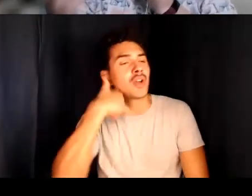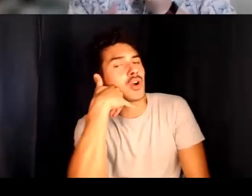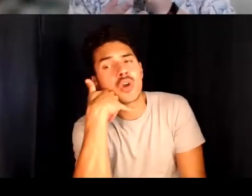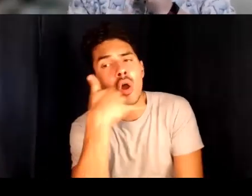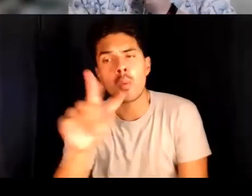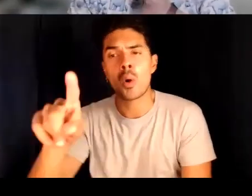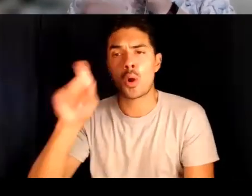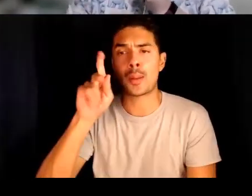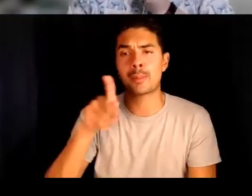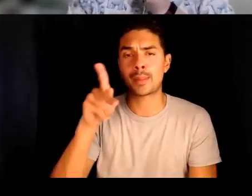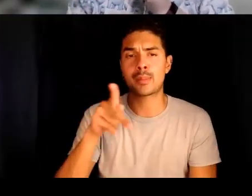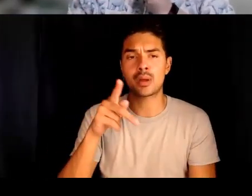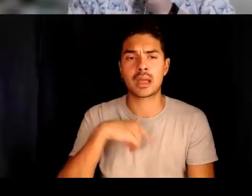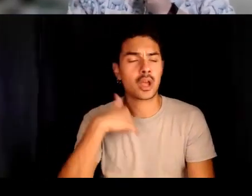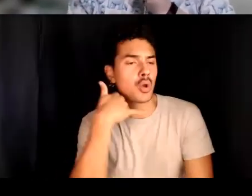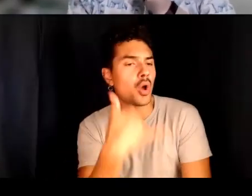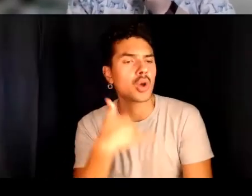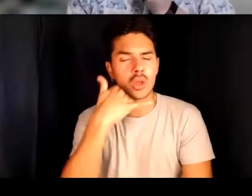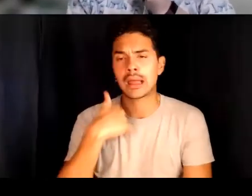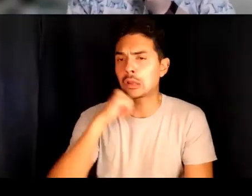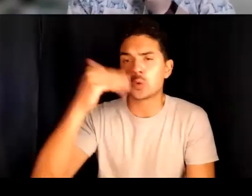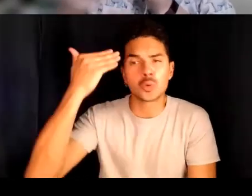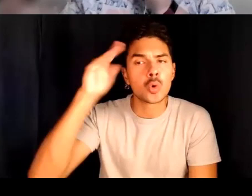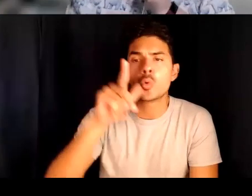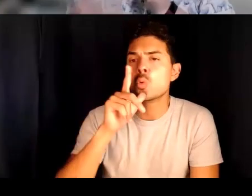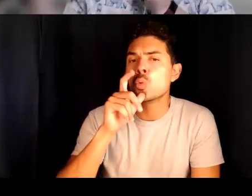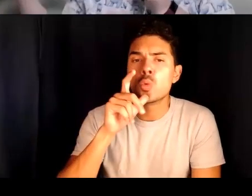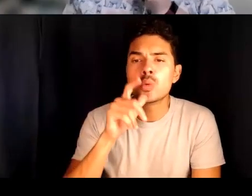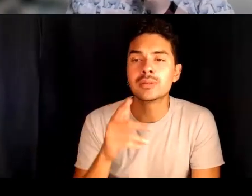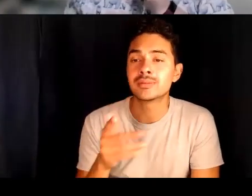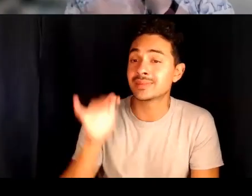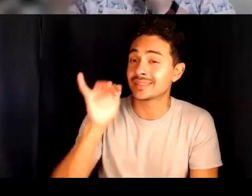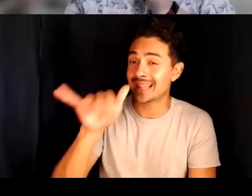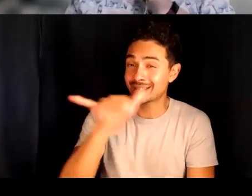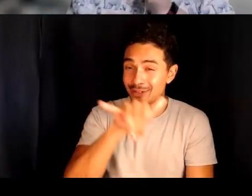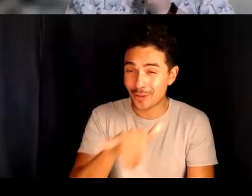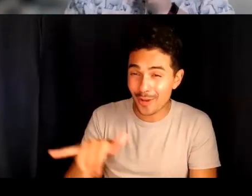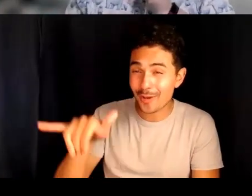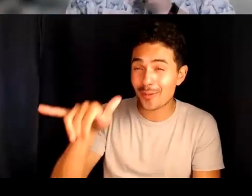and I don't remember who any of them are." And that's common. It's overwhelming them.